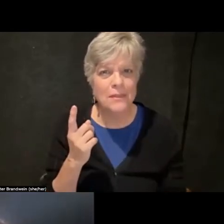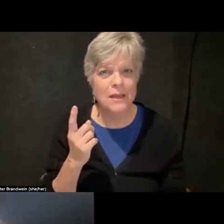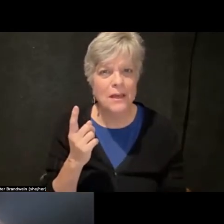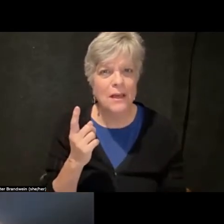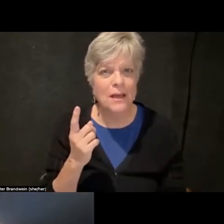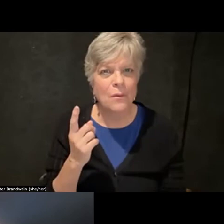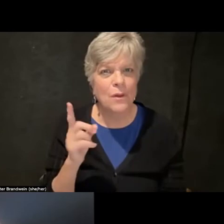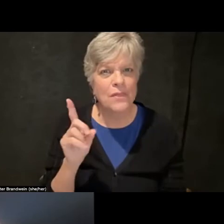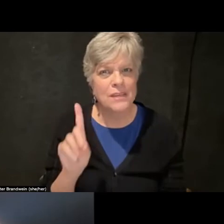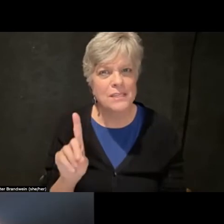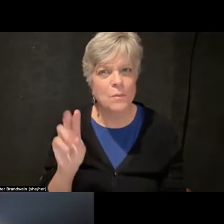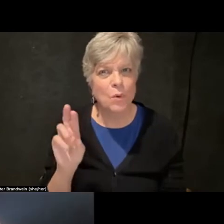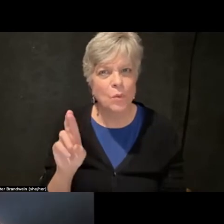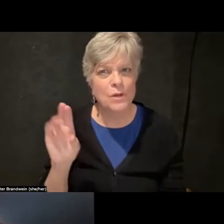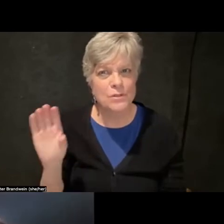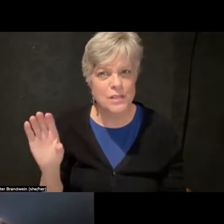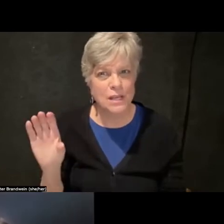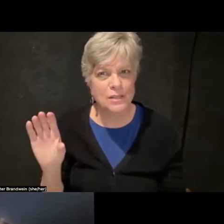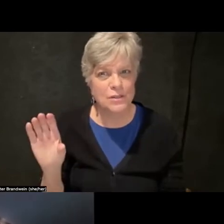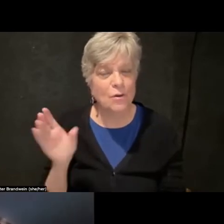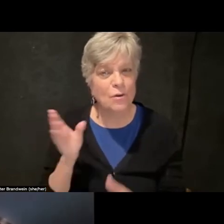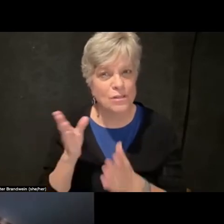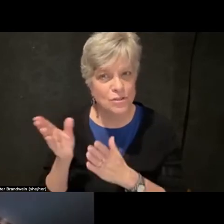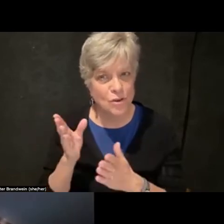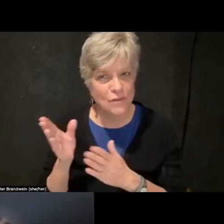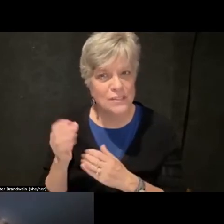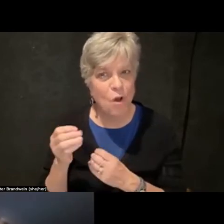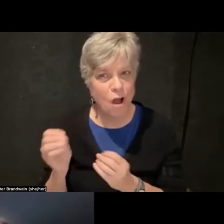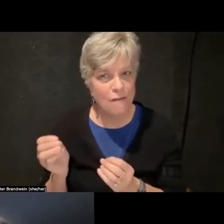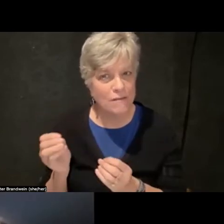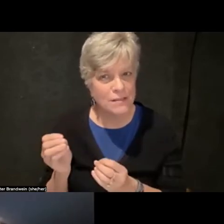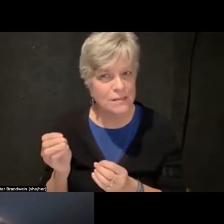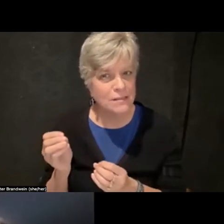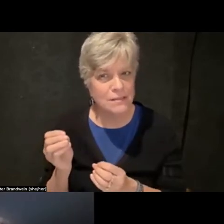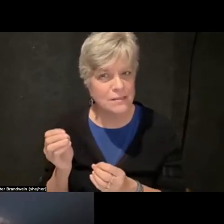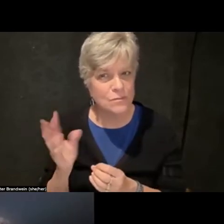or service office side would be reviewing